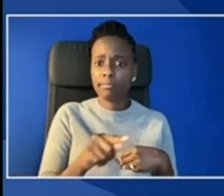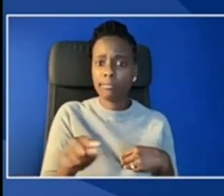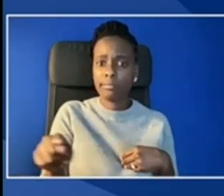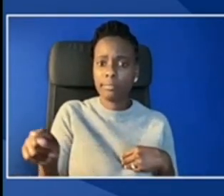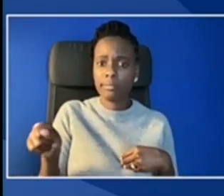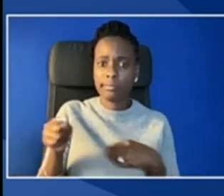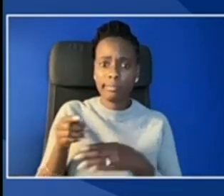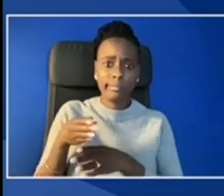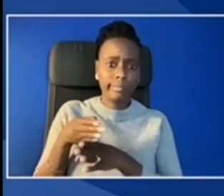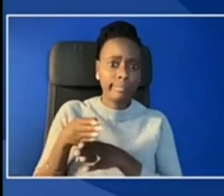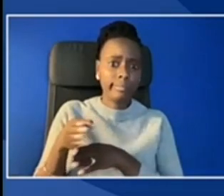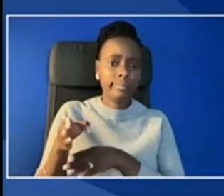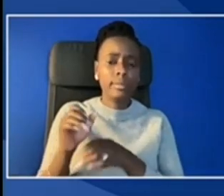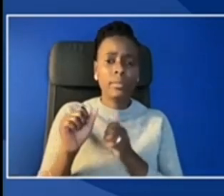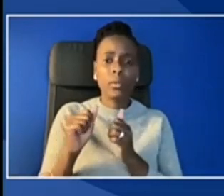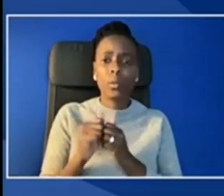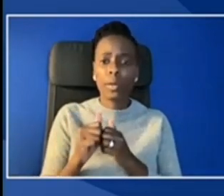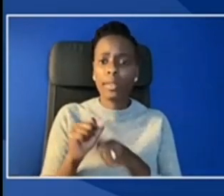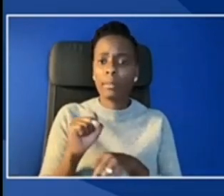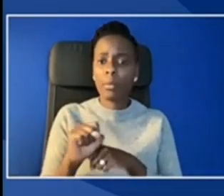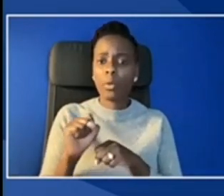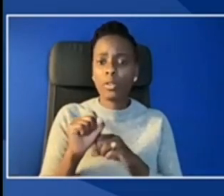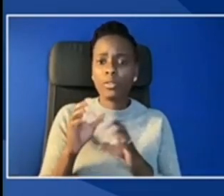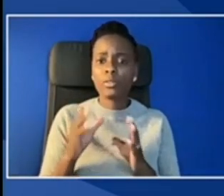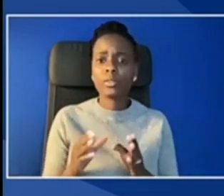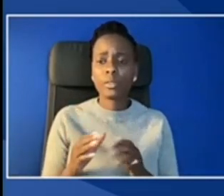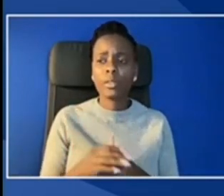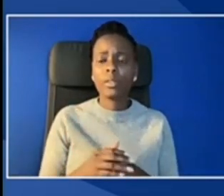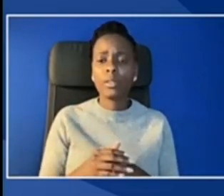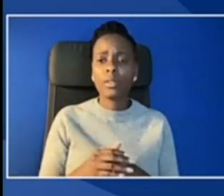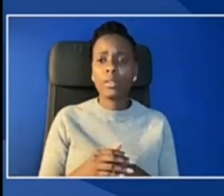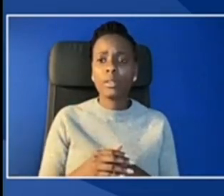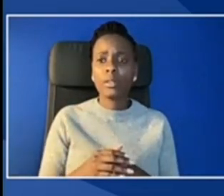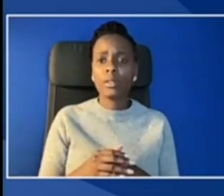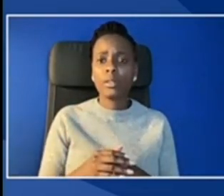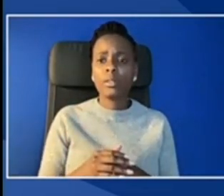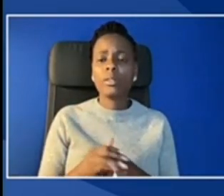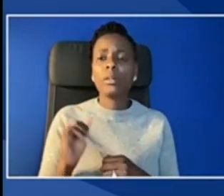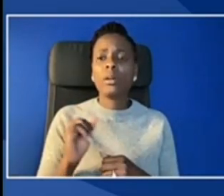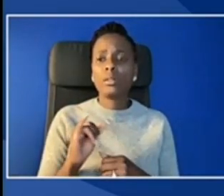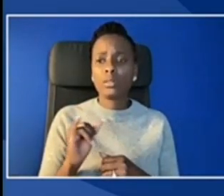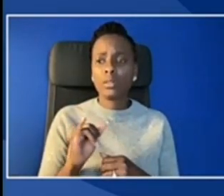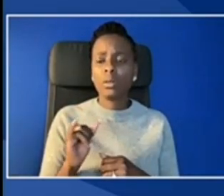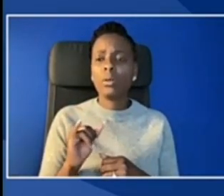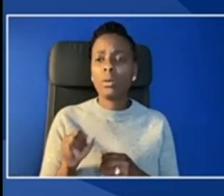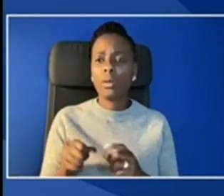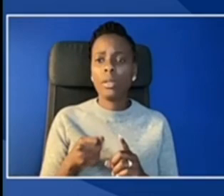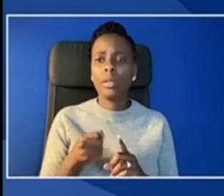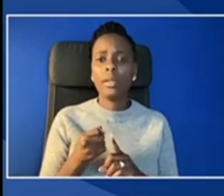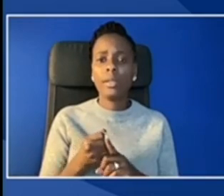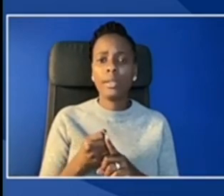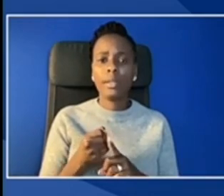employers. So and we also think about this also has impacts that where individuals